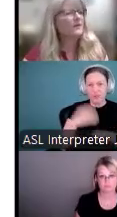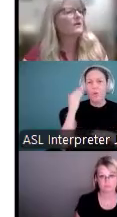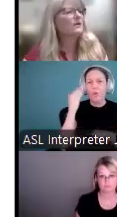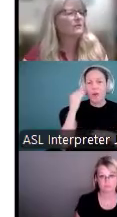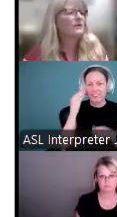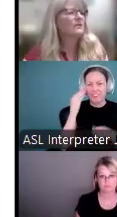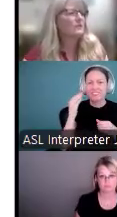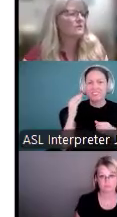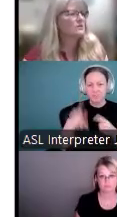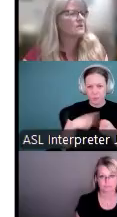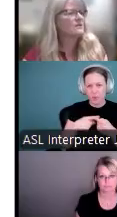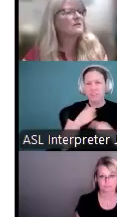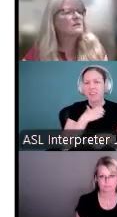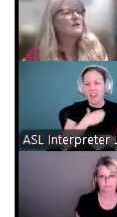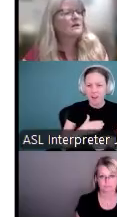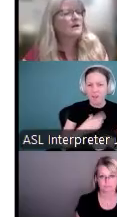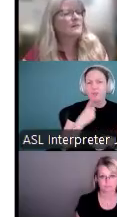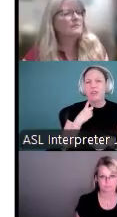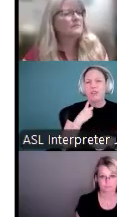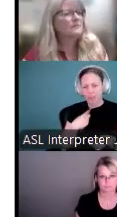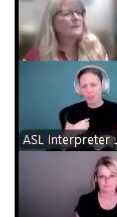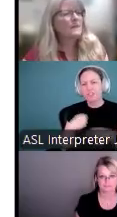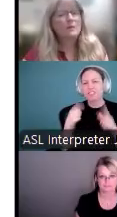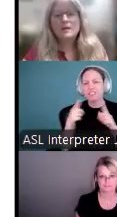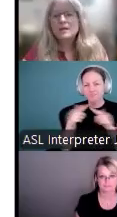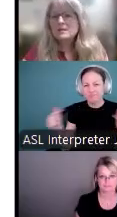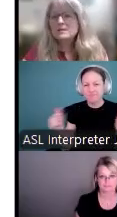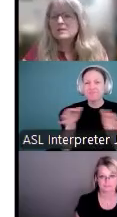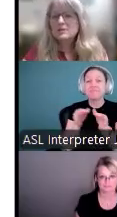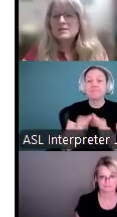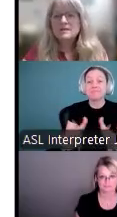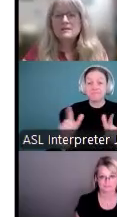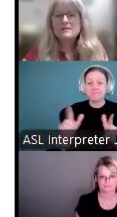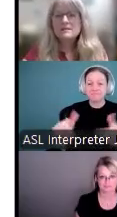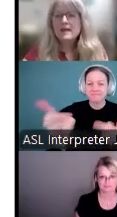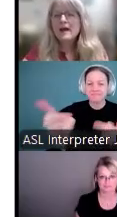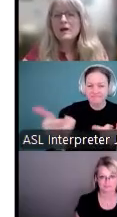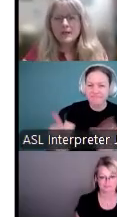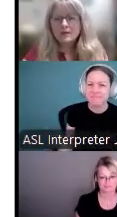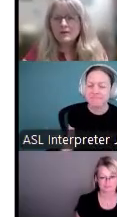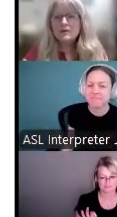when they're hungry and thirsty, when kids learn to say owie or